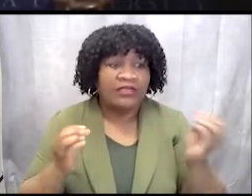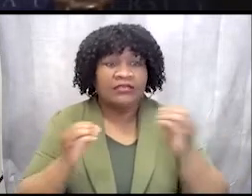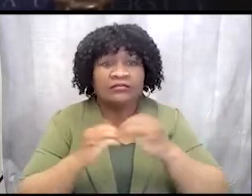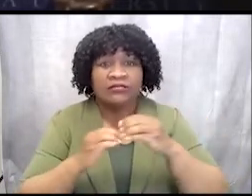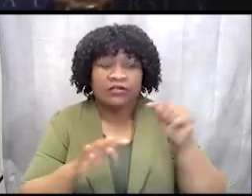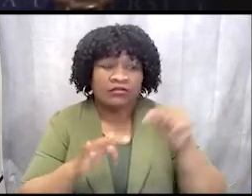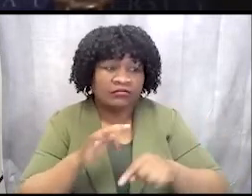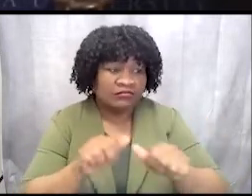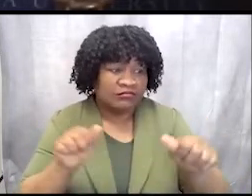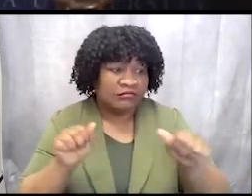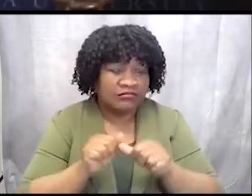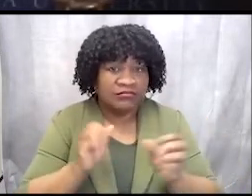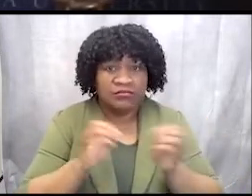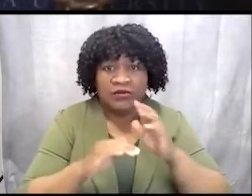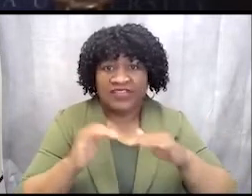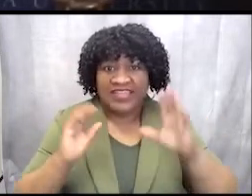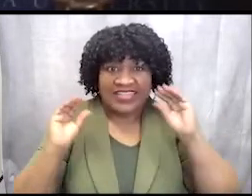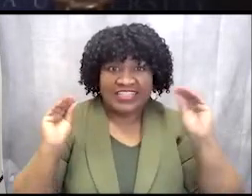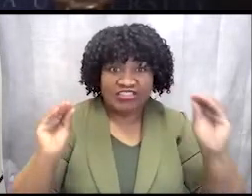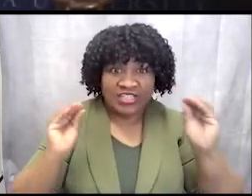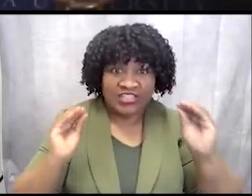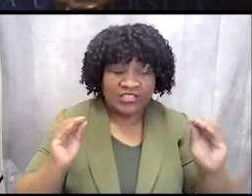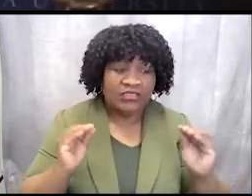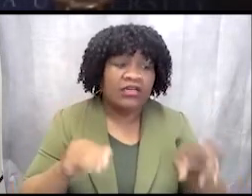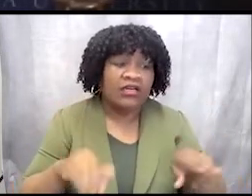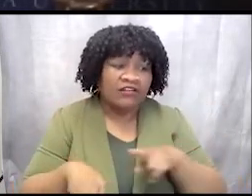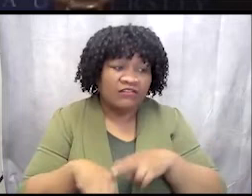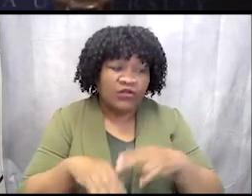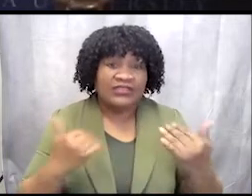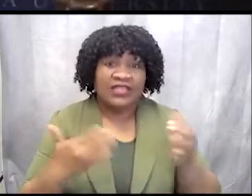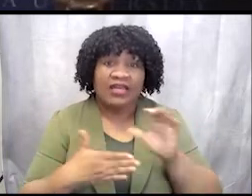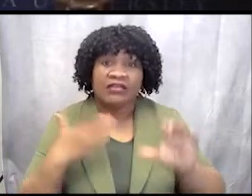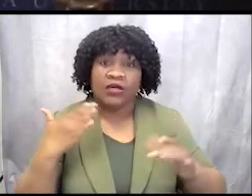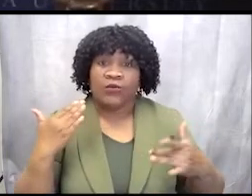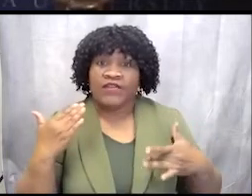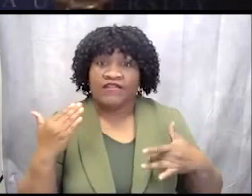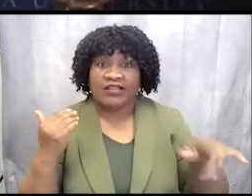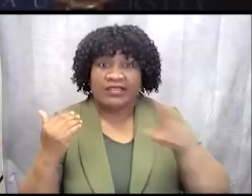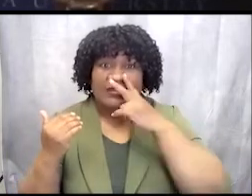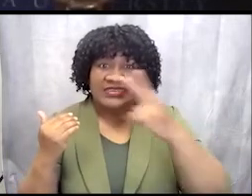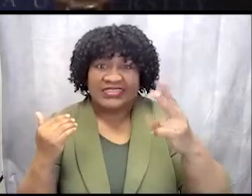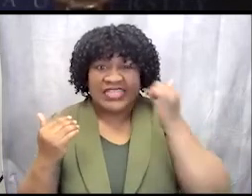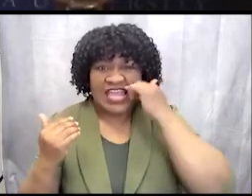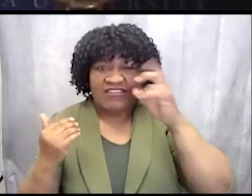in areas far beyond education, but of course their consequences are felt every day in our classrooms.